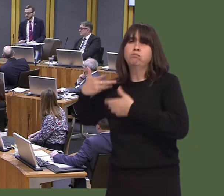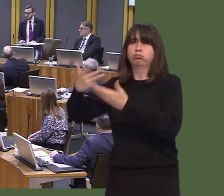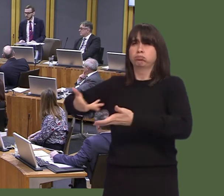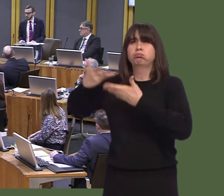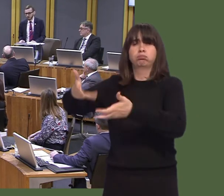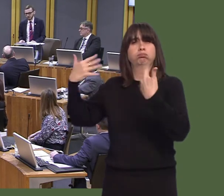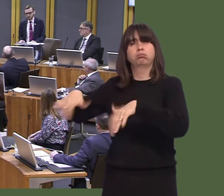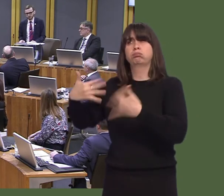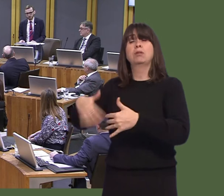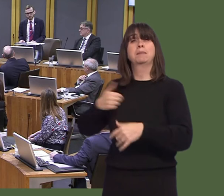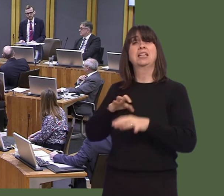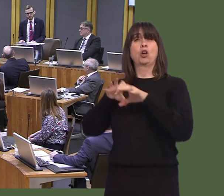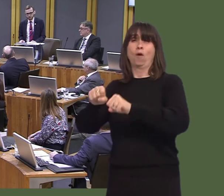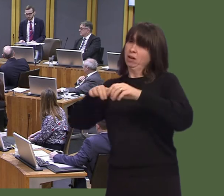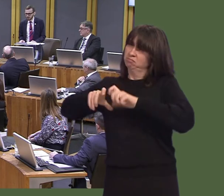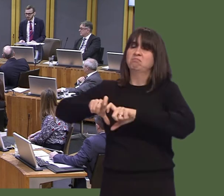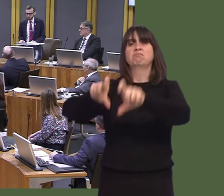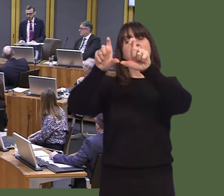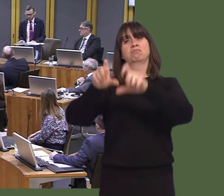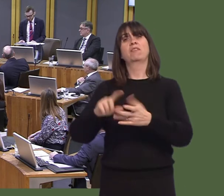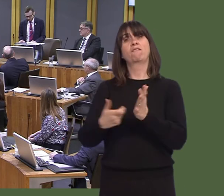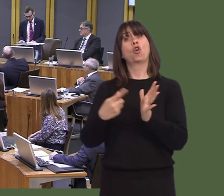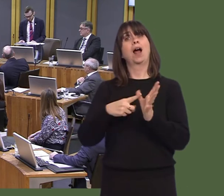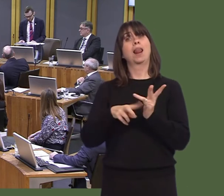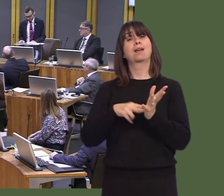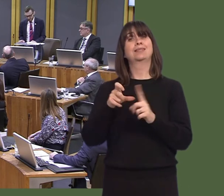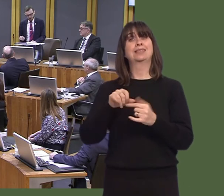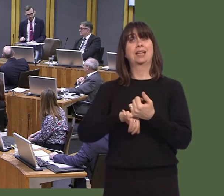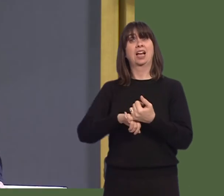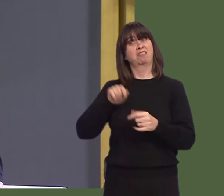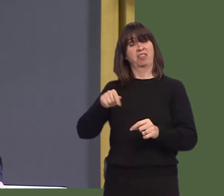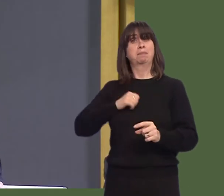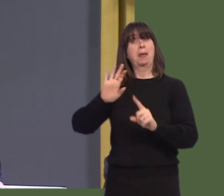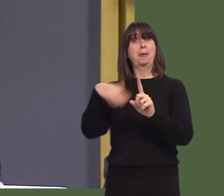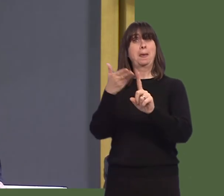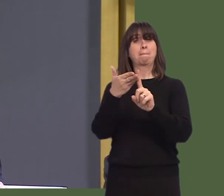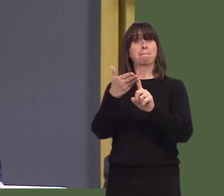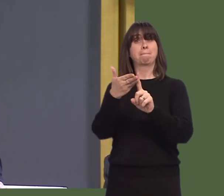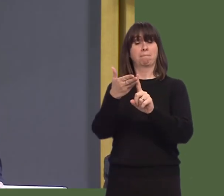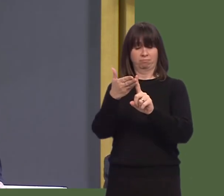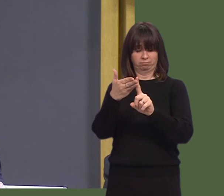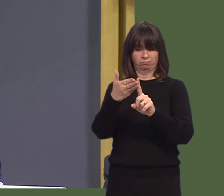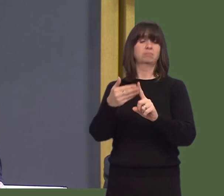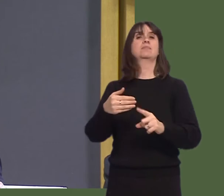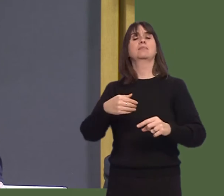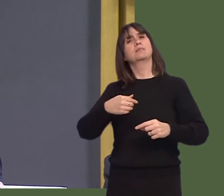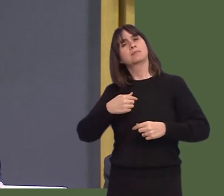we're looking to increase the number of offices in key markets abroad, working, of course, with the appropriate UK Government departments, and that is something that we are doing in